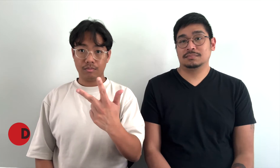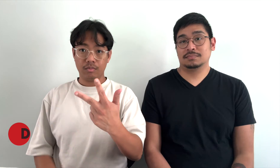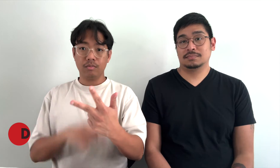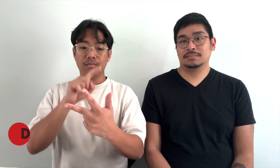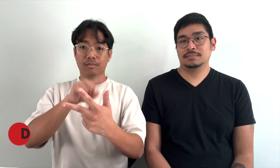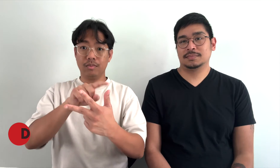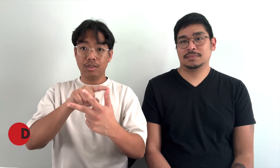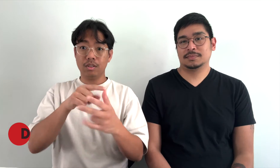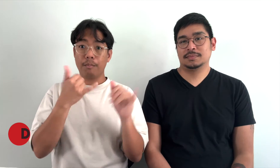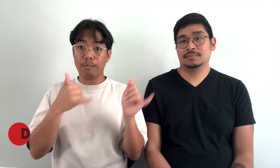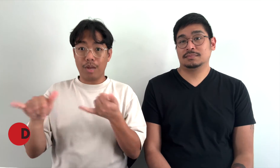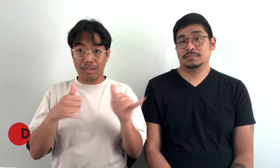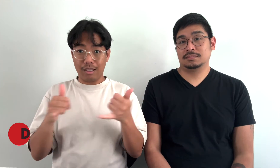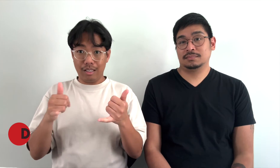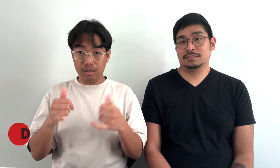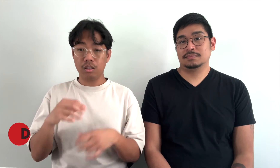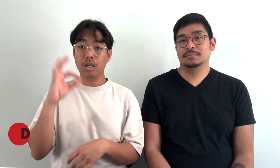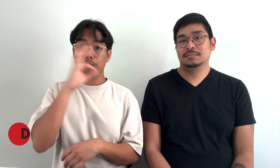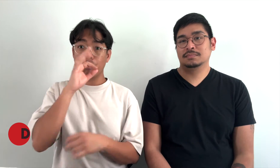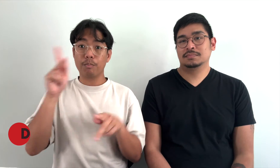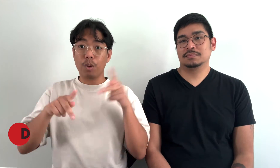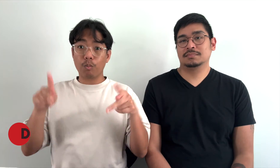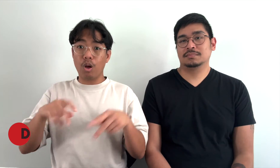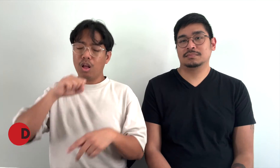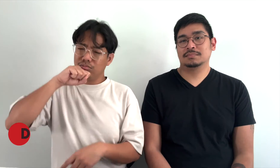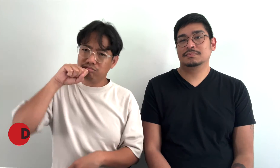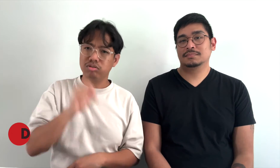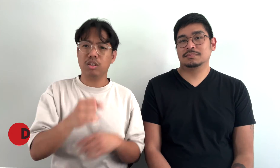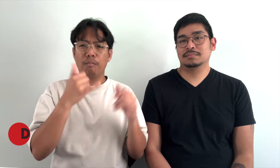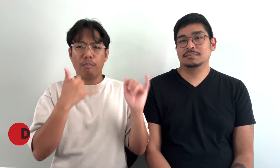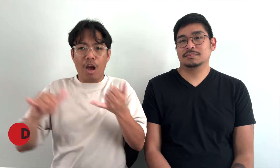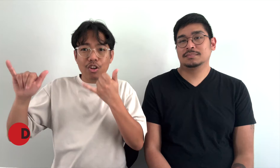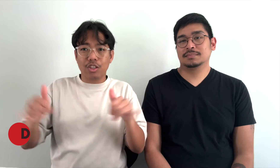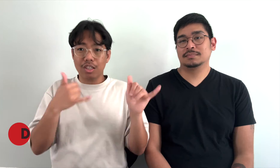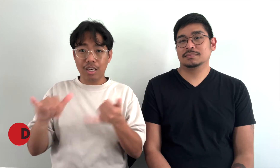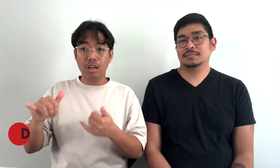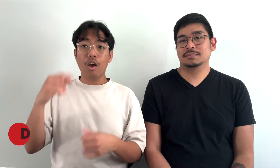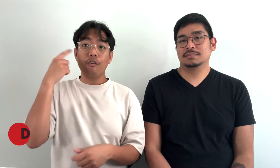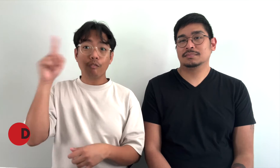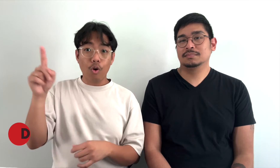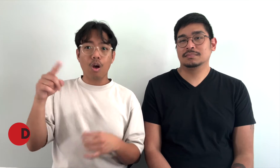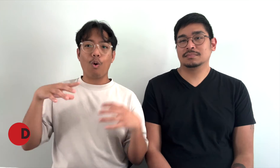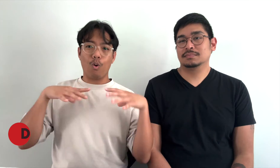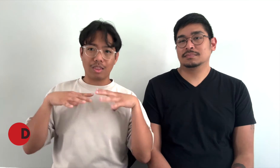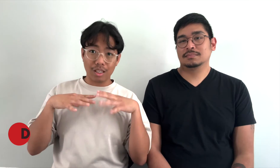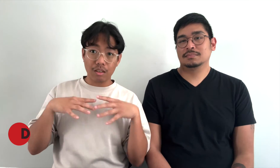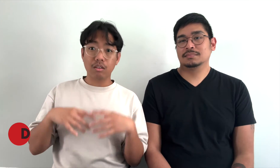I would say three things - parties, Filipino people love to have parties